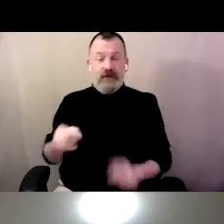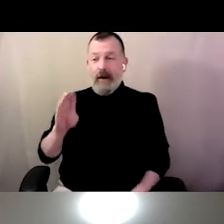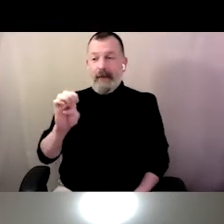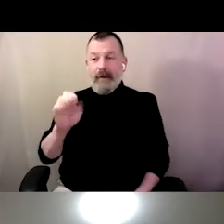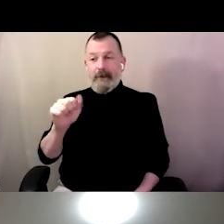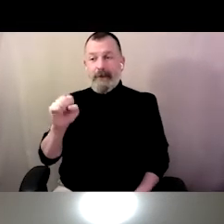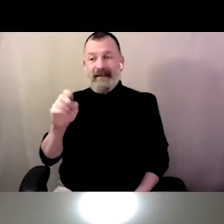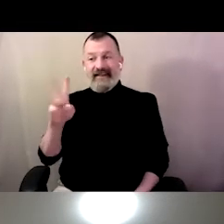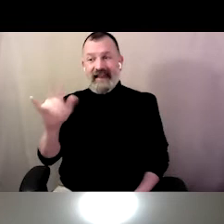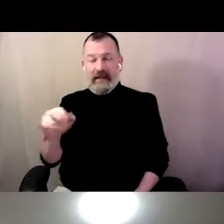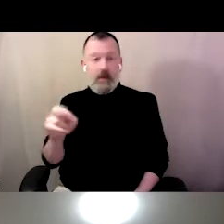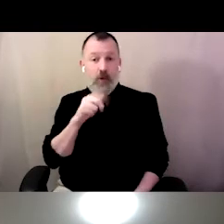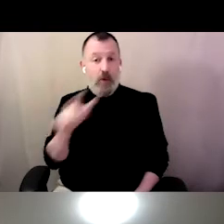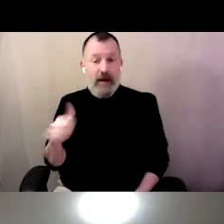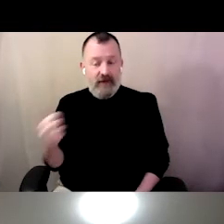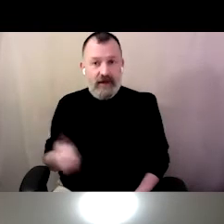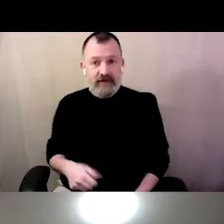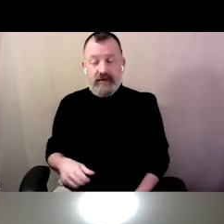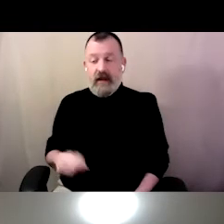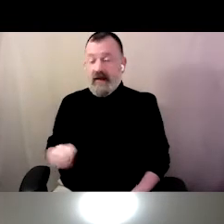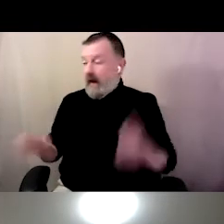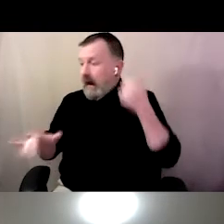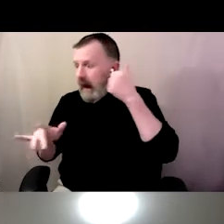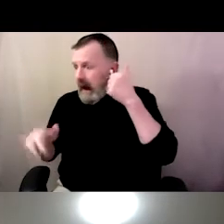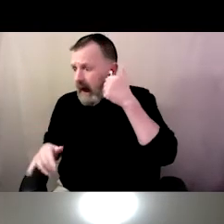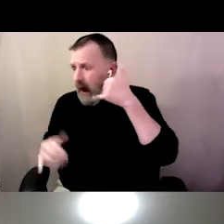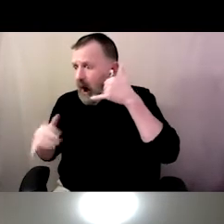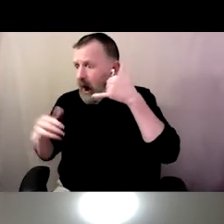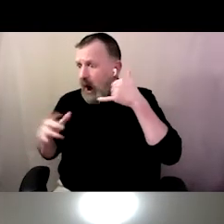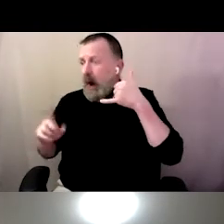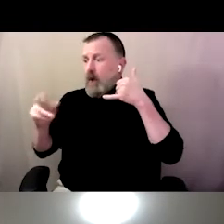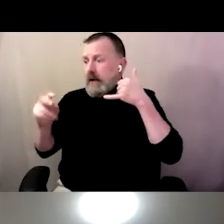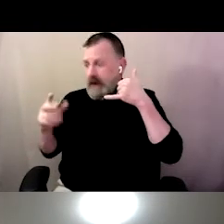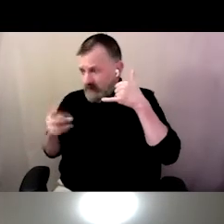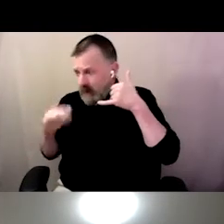and you know they dial the number and they okay and they figure out how to pay him and they negotiate and then move on.